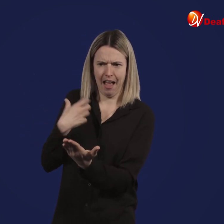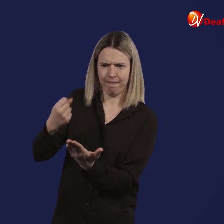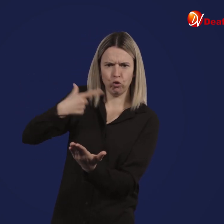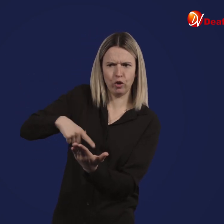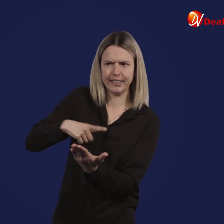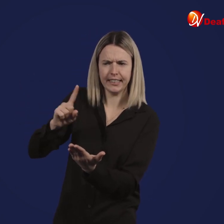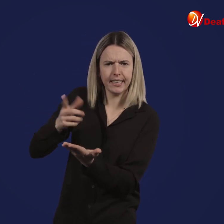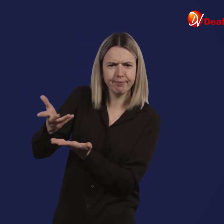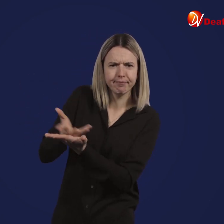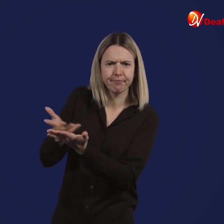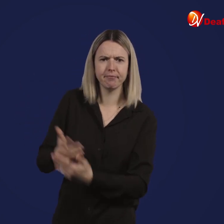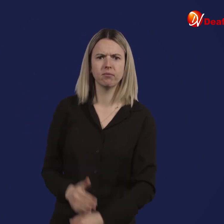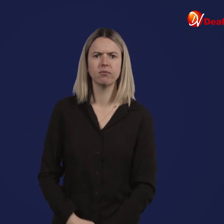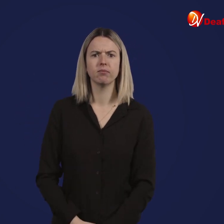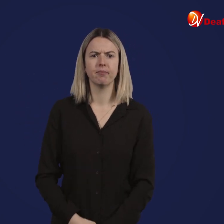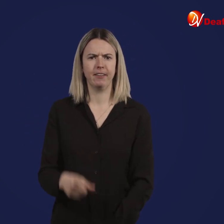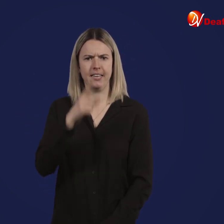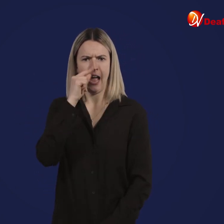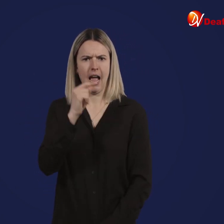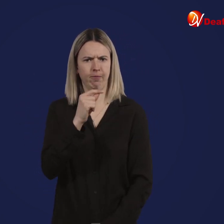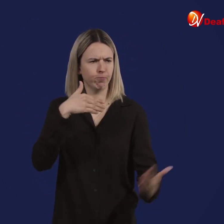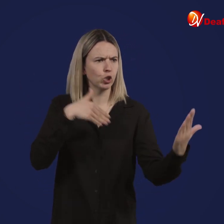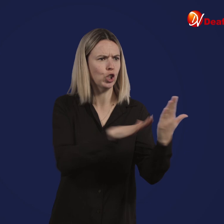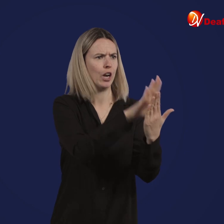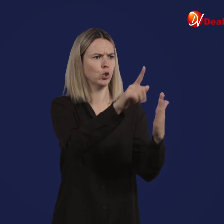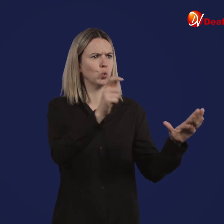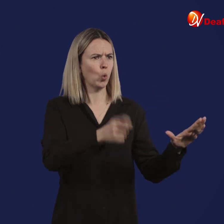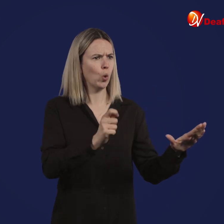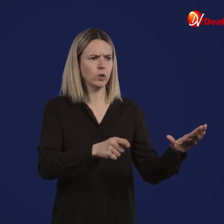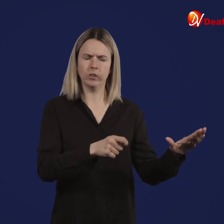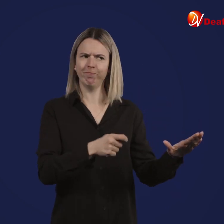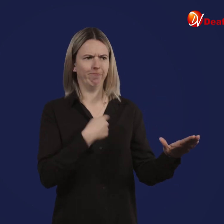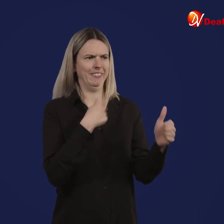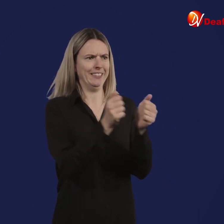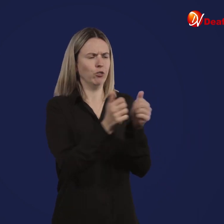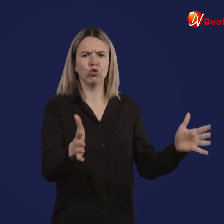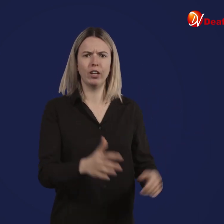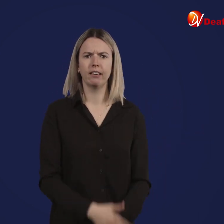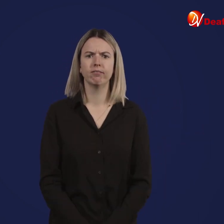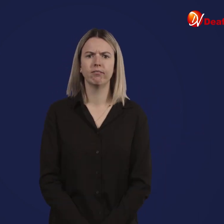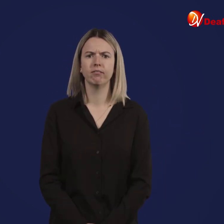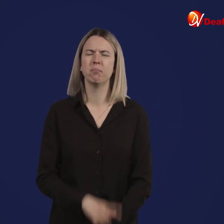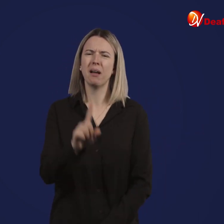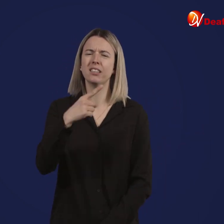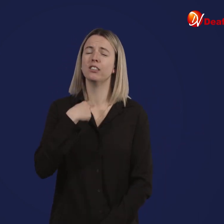To explore these options, it is recommended you seek legal advice.